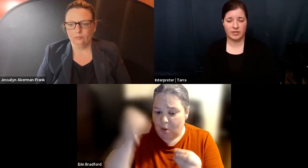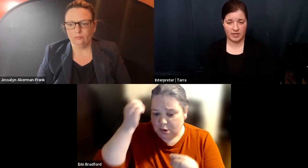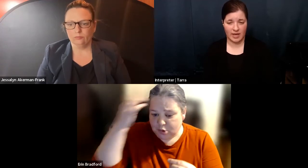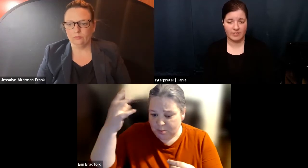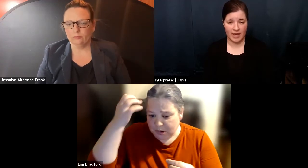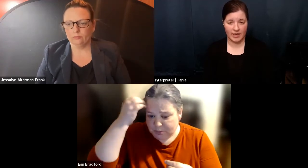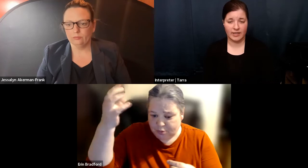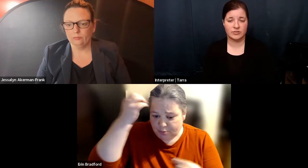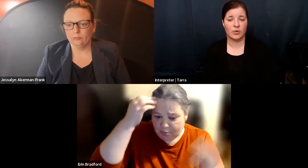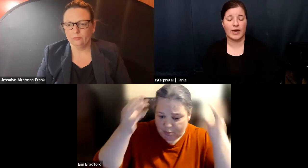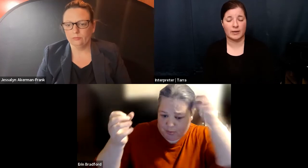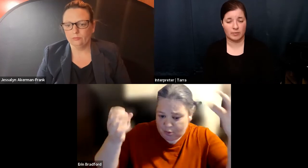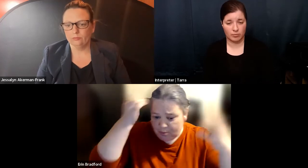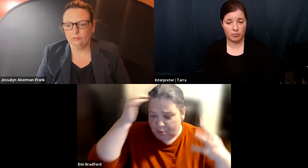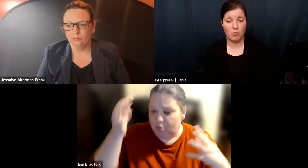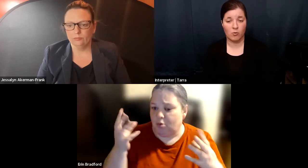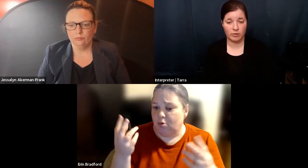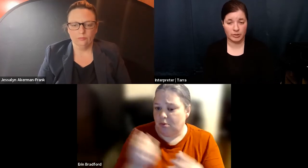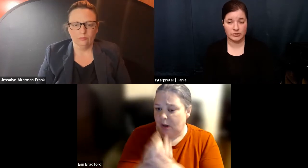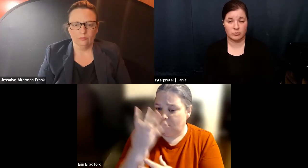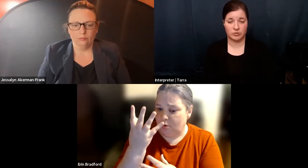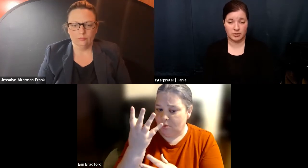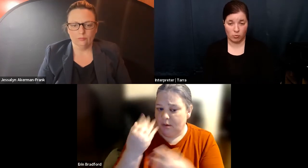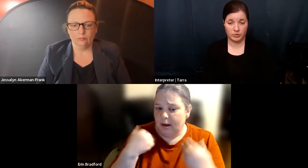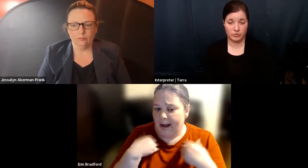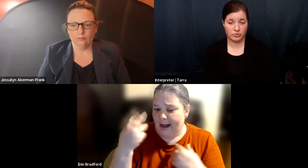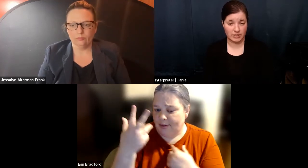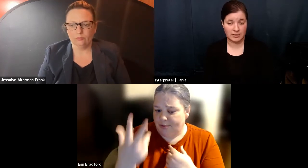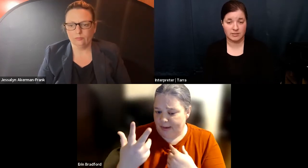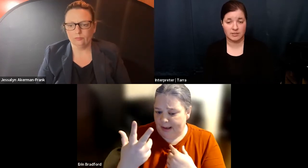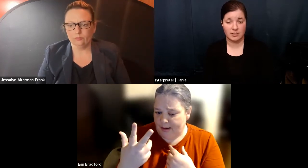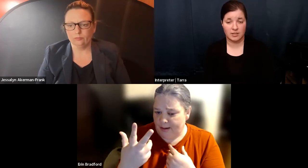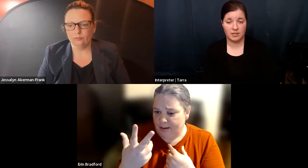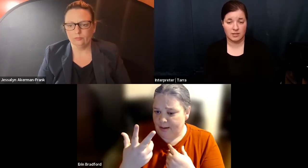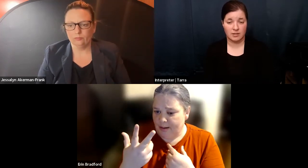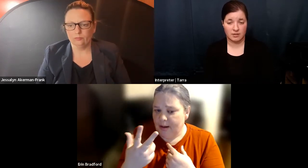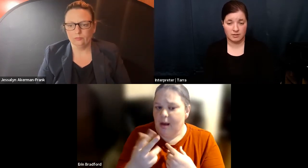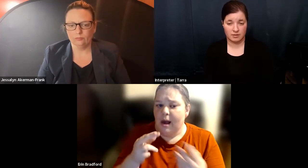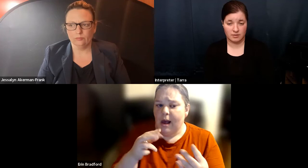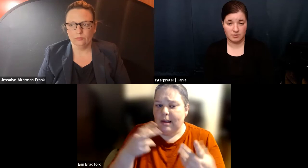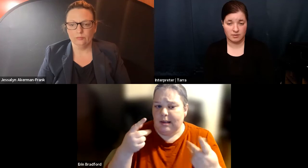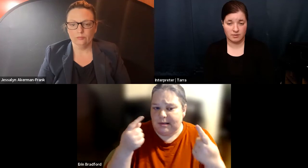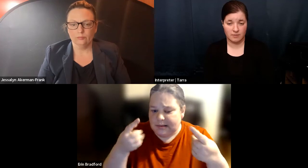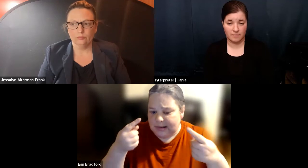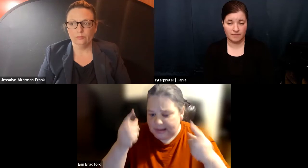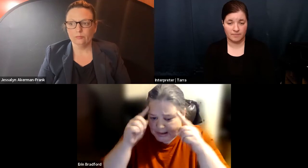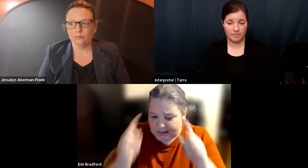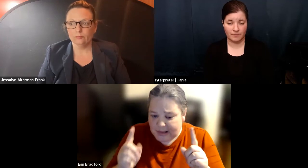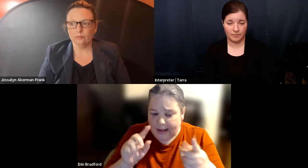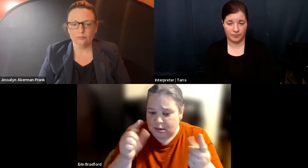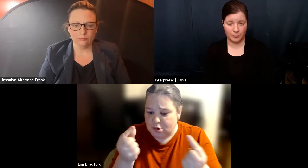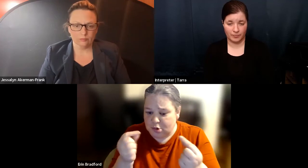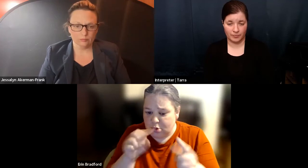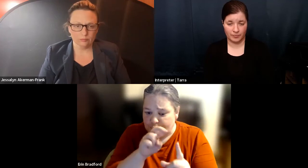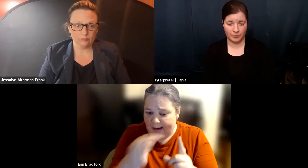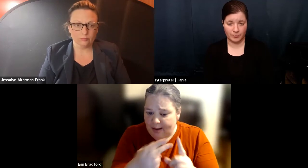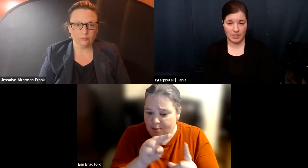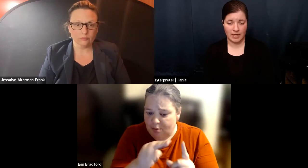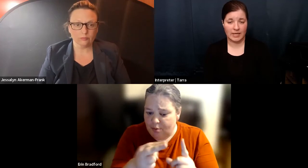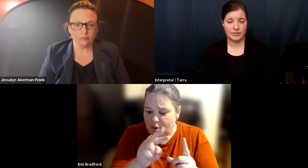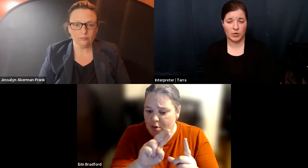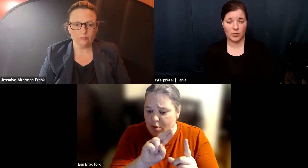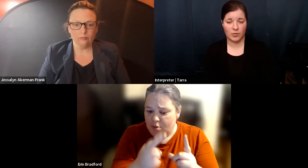And the doctor said that I had neurofibrosis disease.